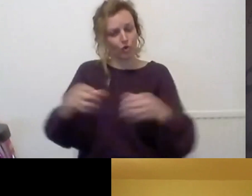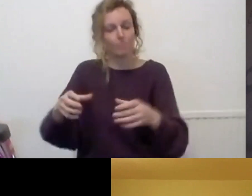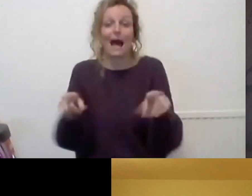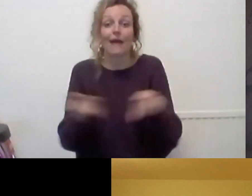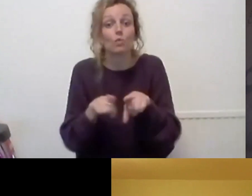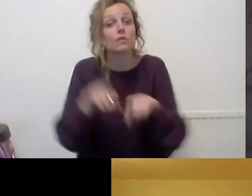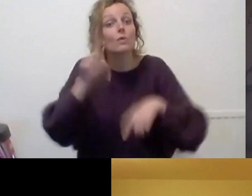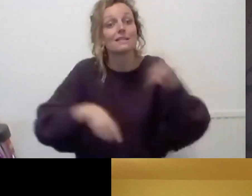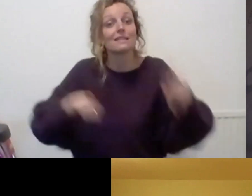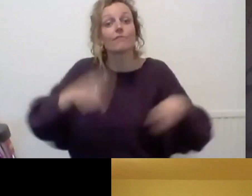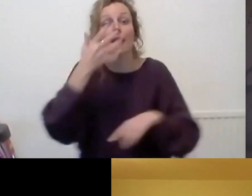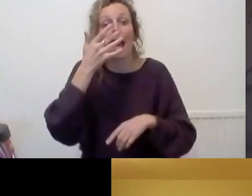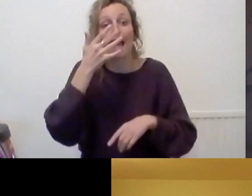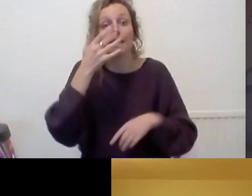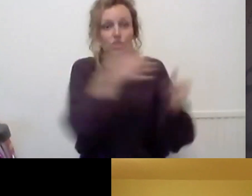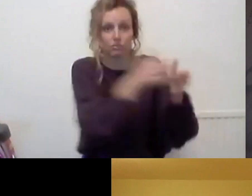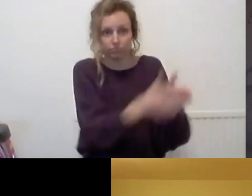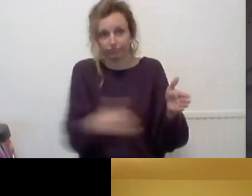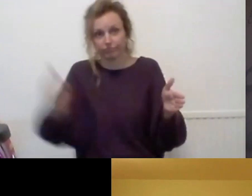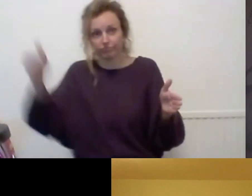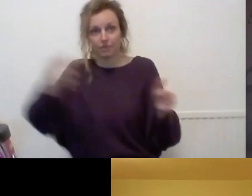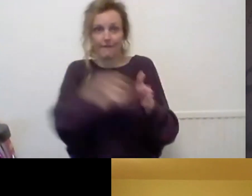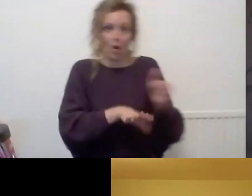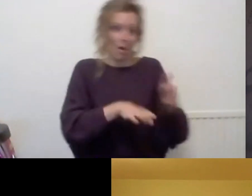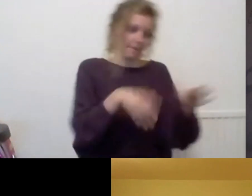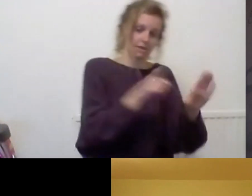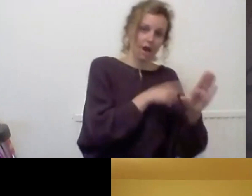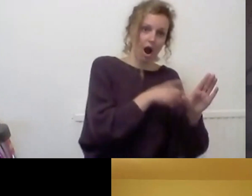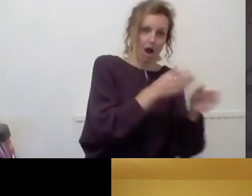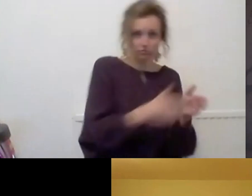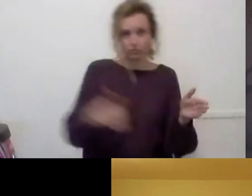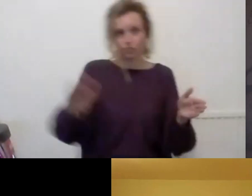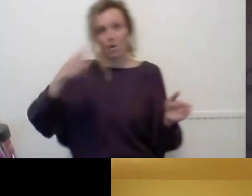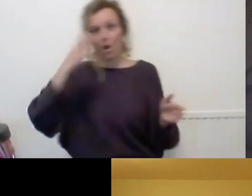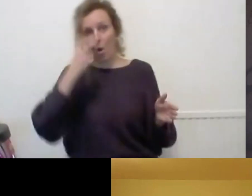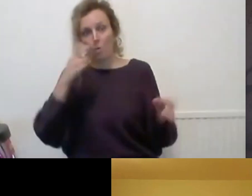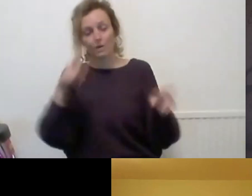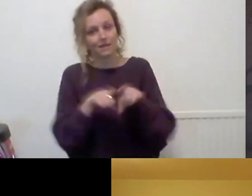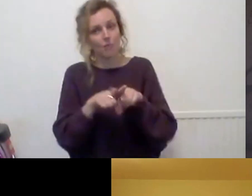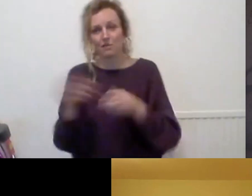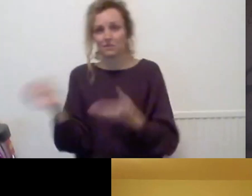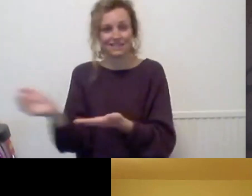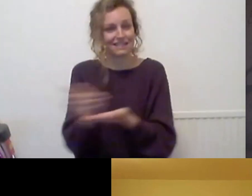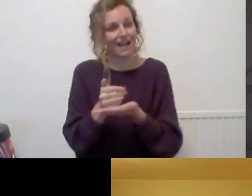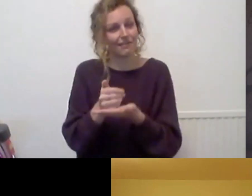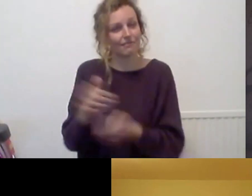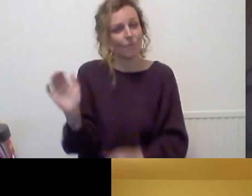our immune response is not as strong as when we are younger, but actually from the study.